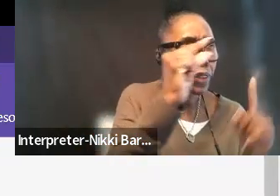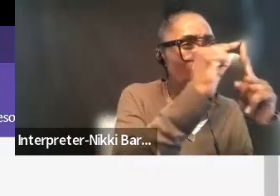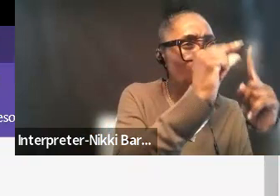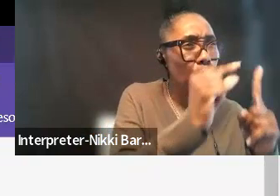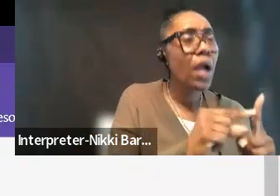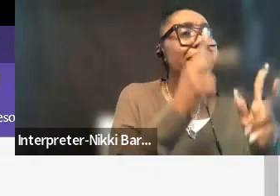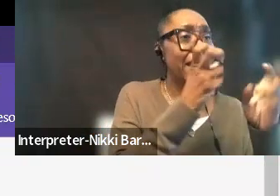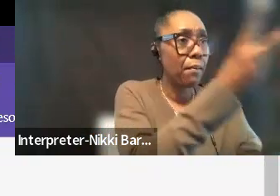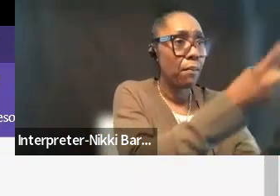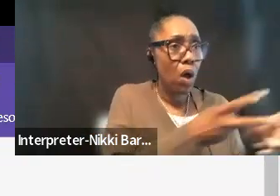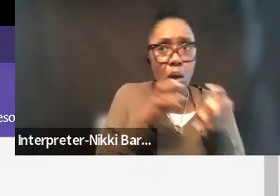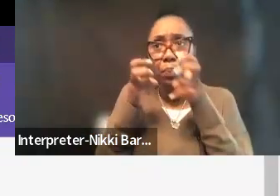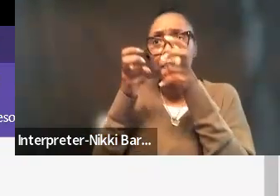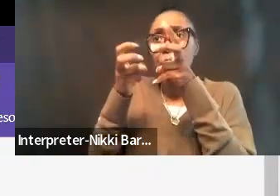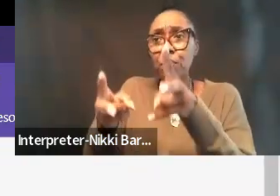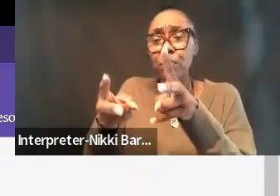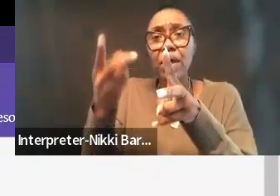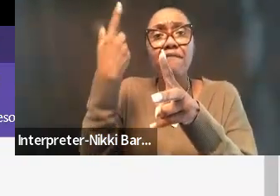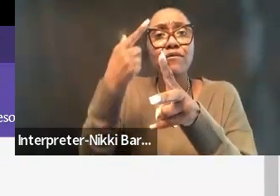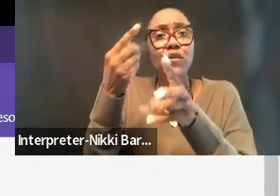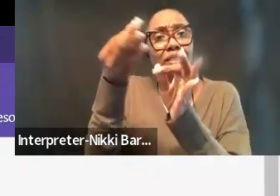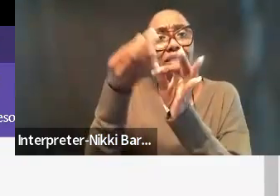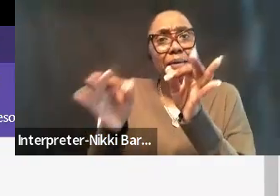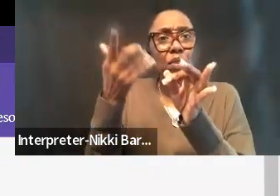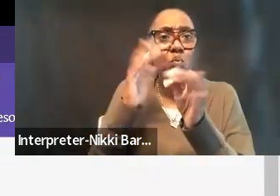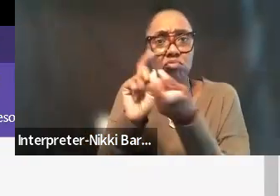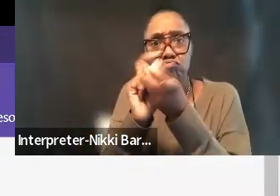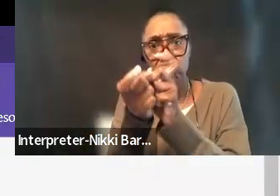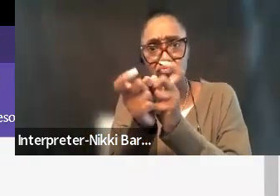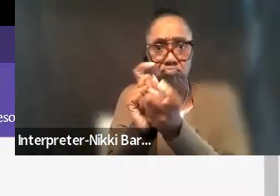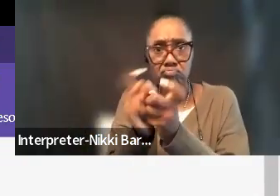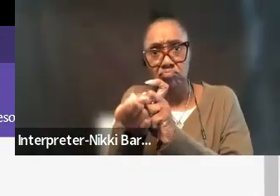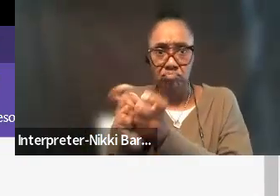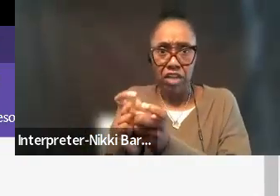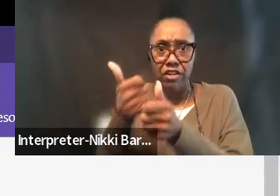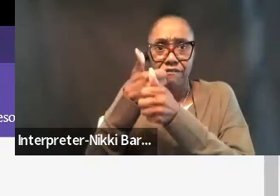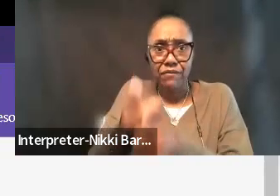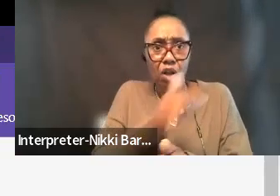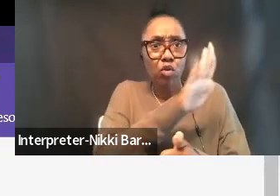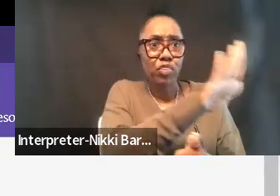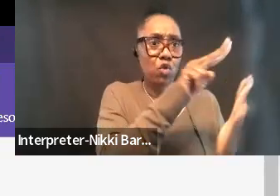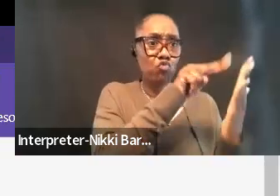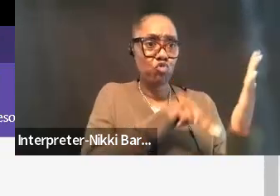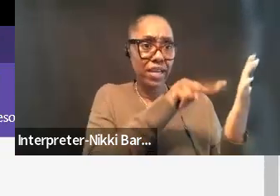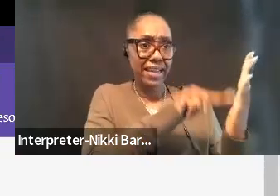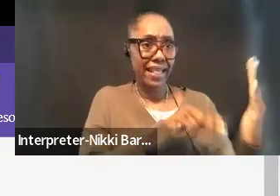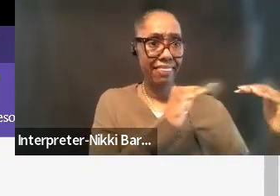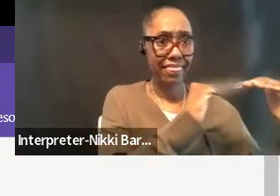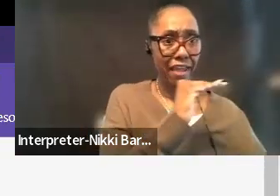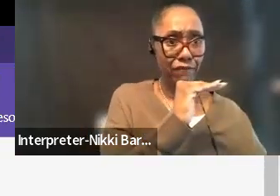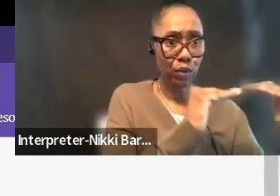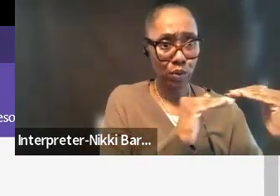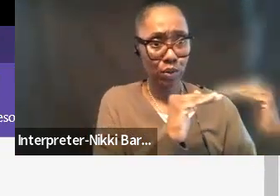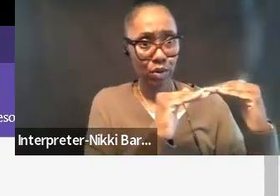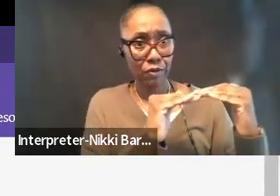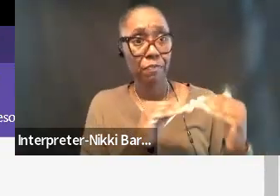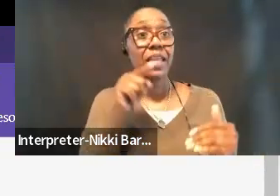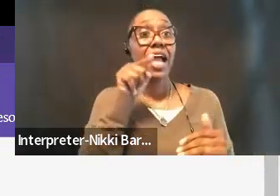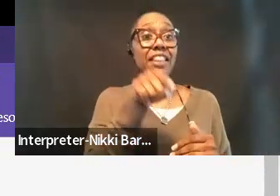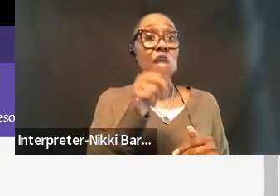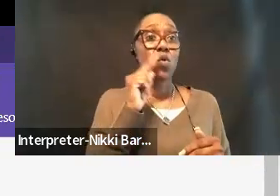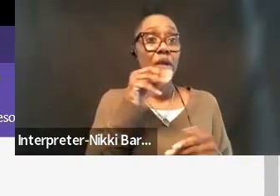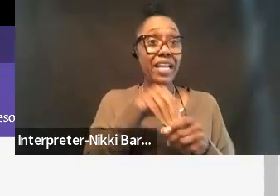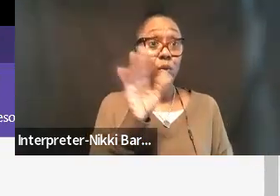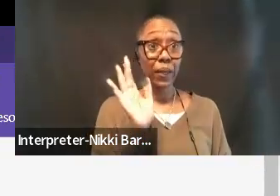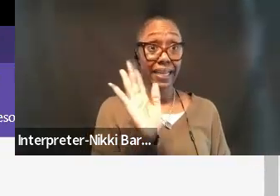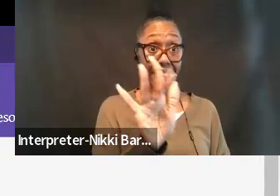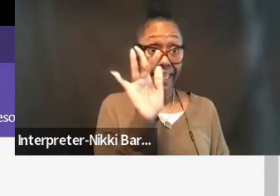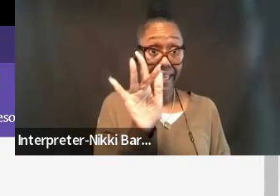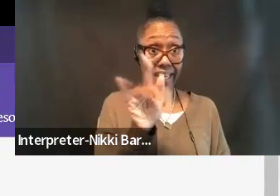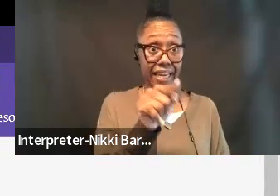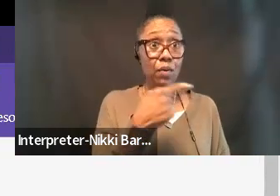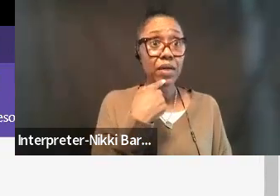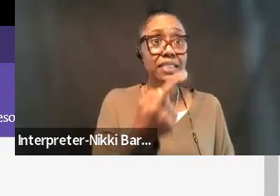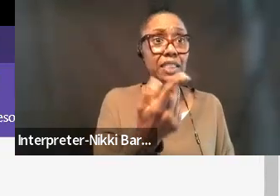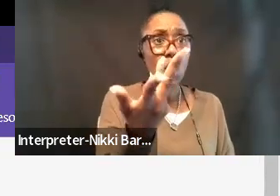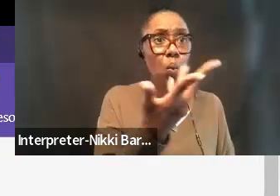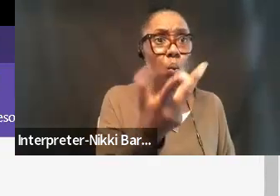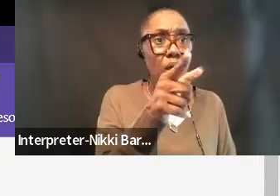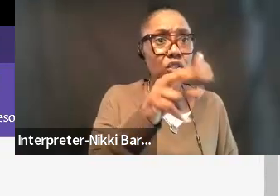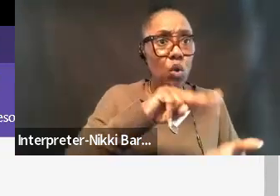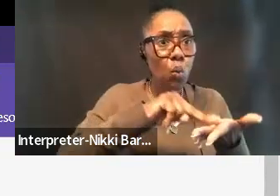And what happens is they'll take the word. And this was air raid. And sometimes they'll revertify the word inside and when you click on it it'll tell you the original word.